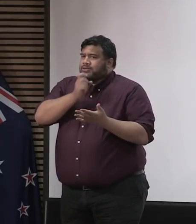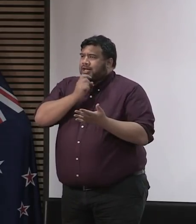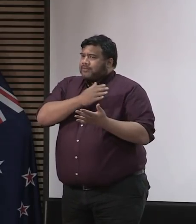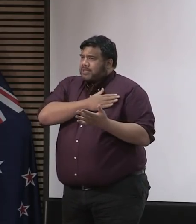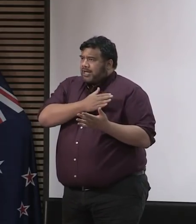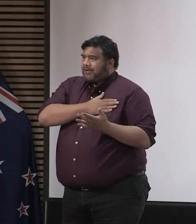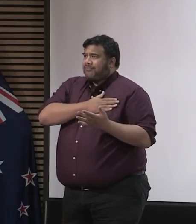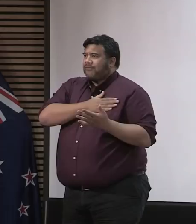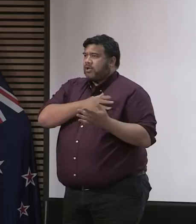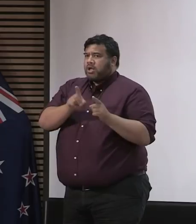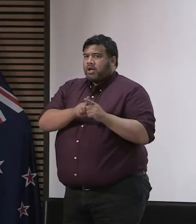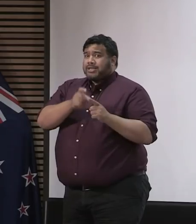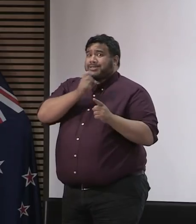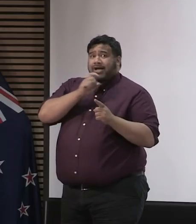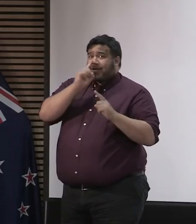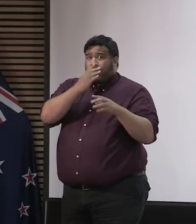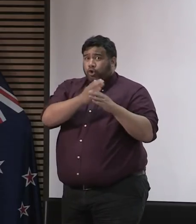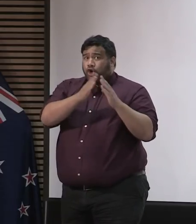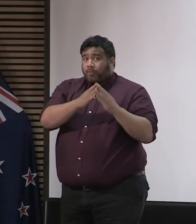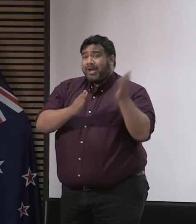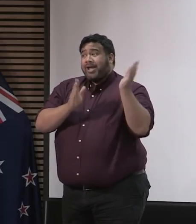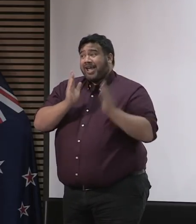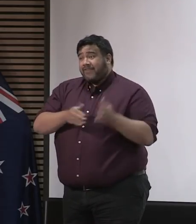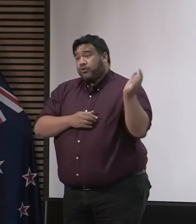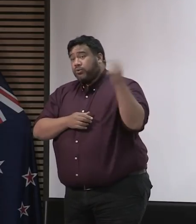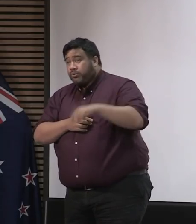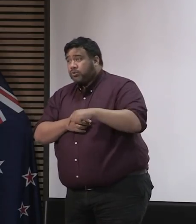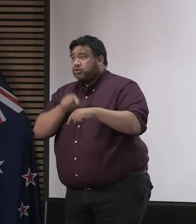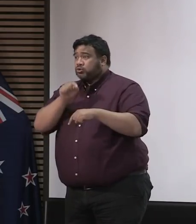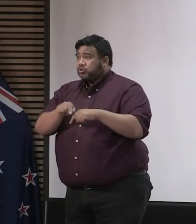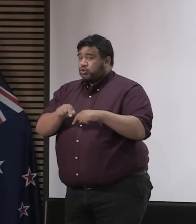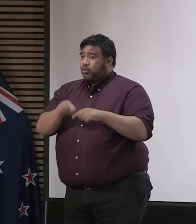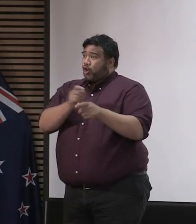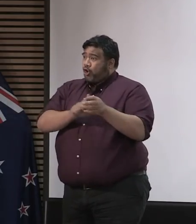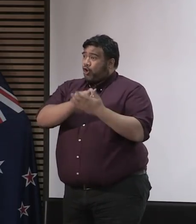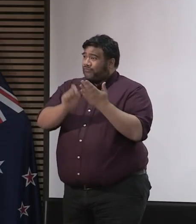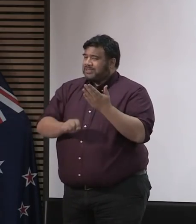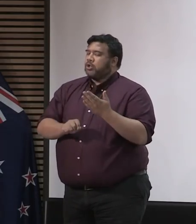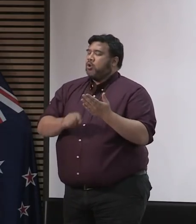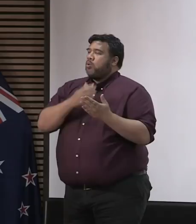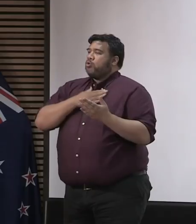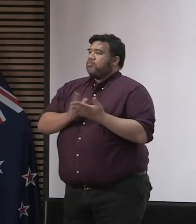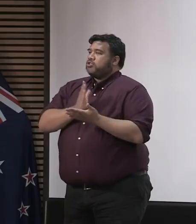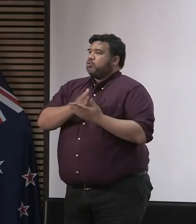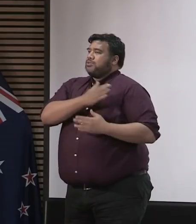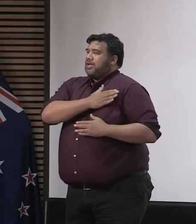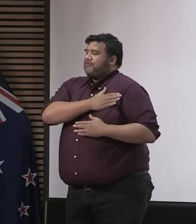re-enter the workforce. On the larger end of this scale, New Zealand's largest infrastructure project, the Auckland